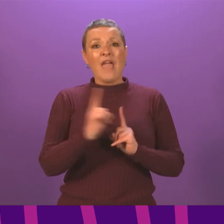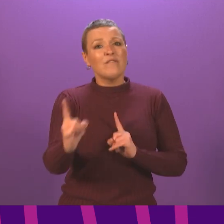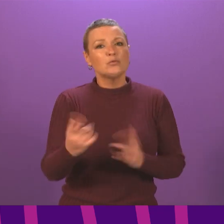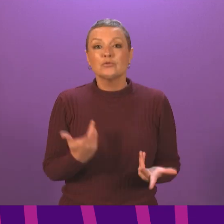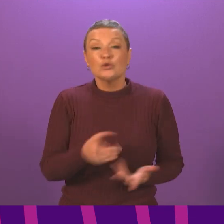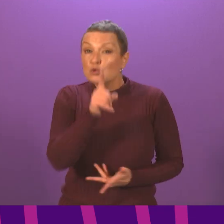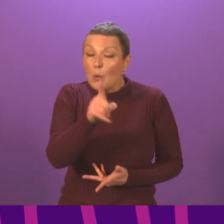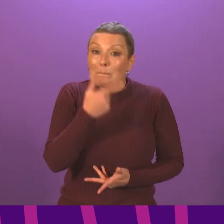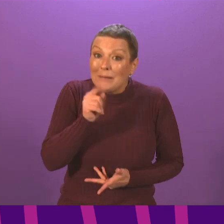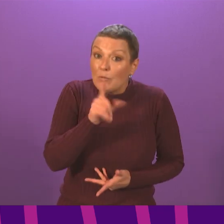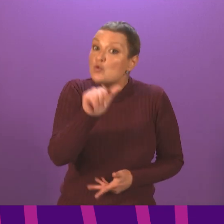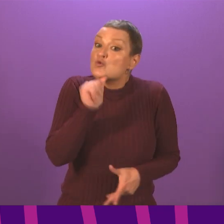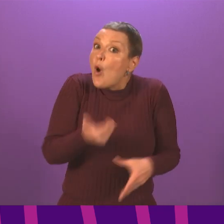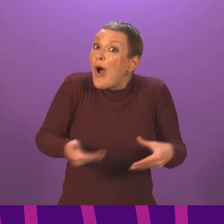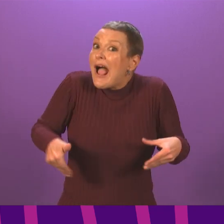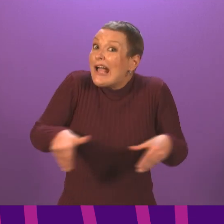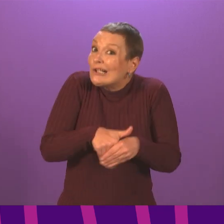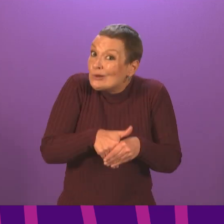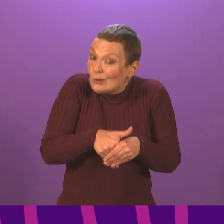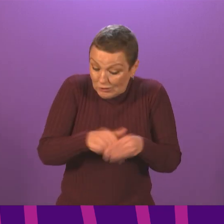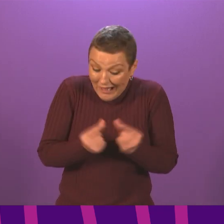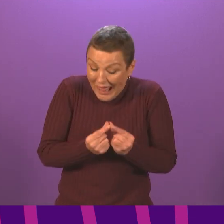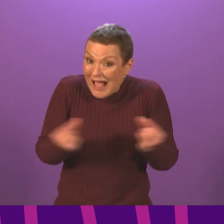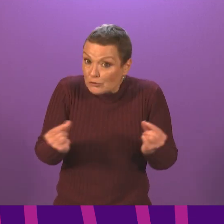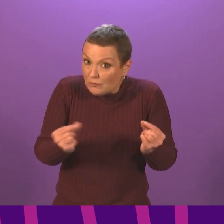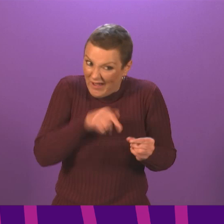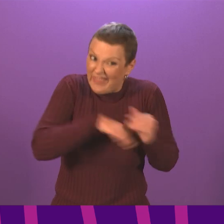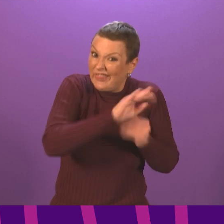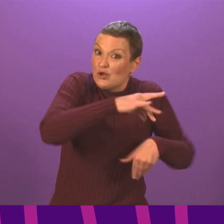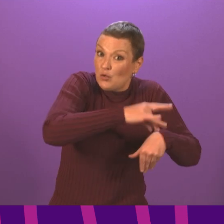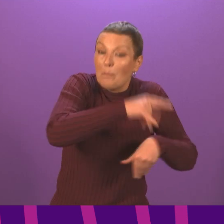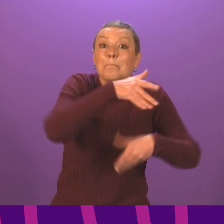those not included in the lateral flow early adopters before Christmas, we will therefore